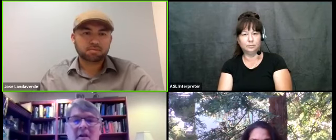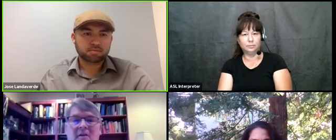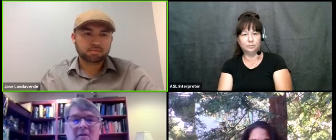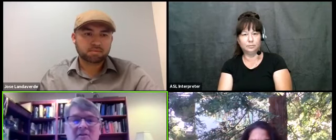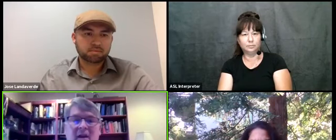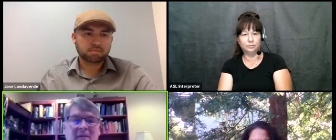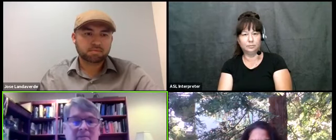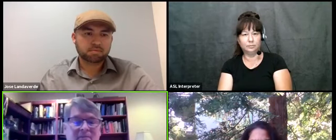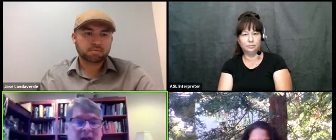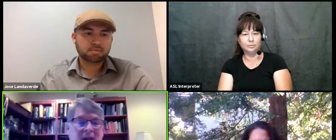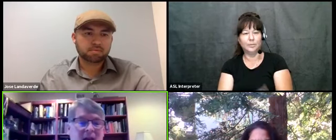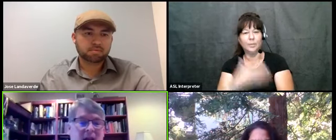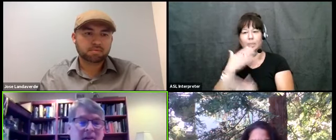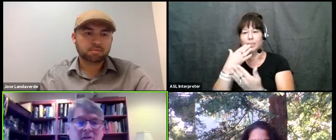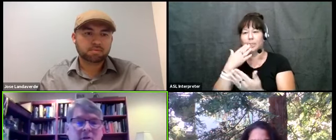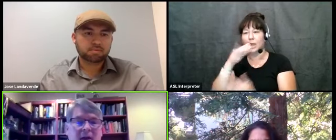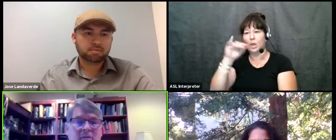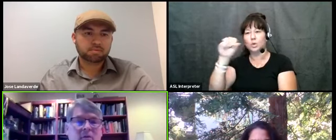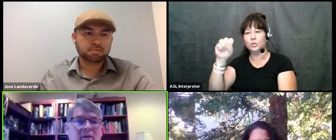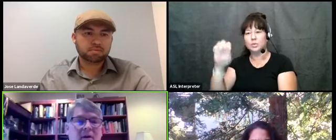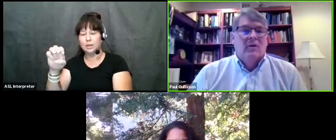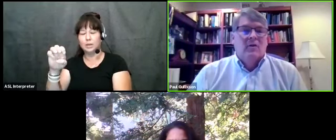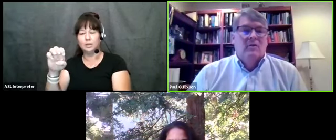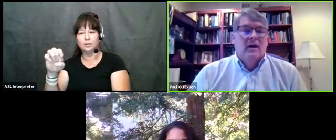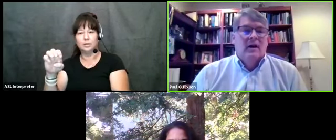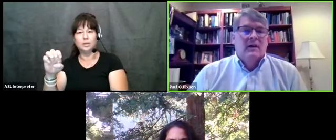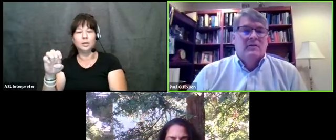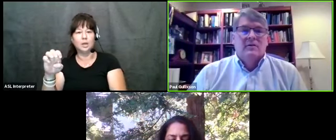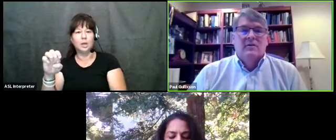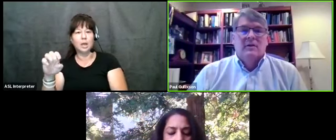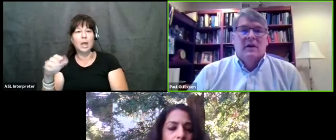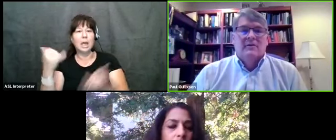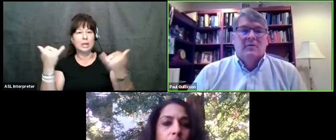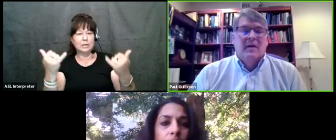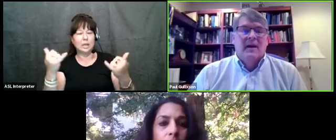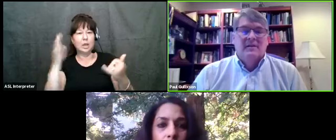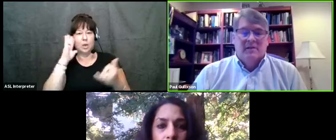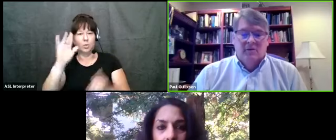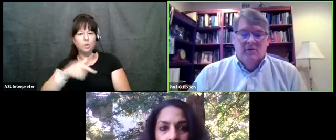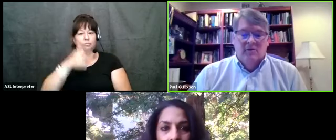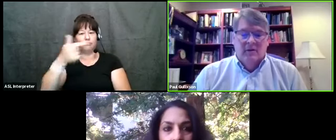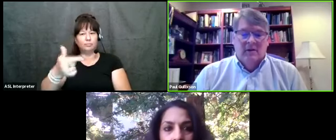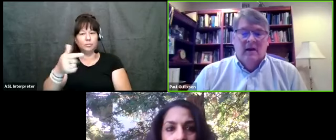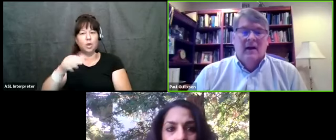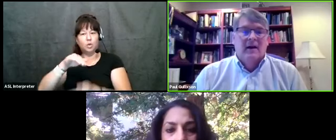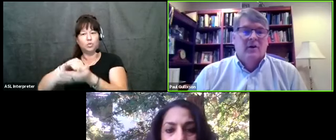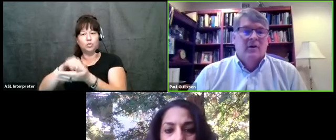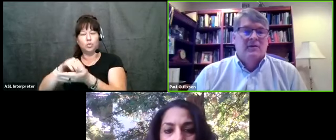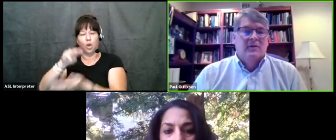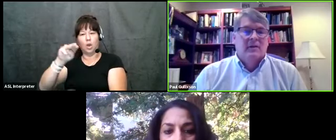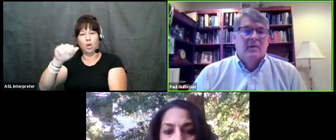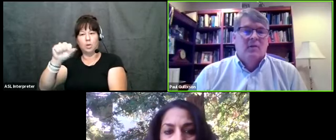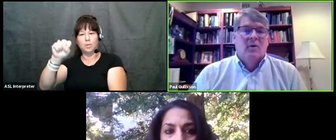Thank you, Jose. And so with that we'll now go to Dr. Mase, who will go into a little bit more